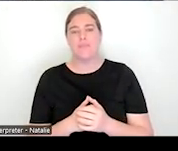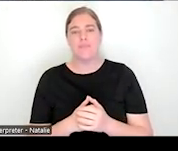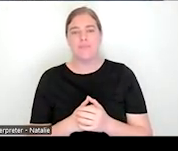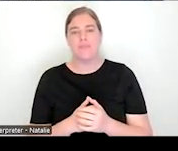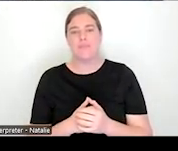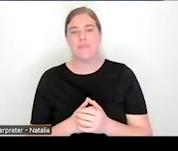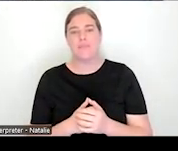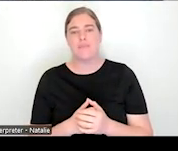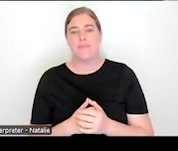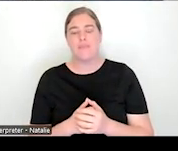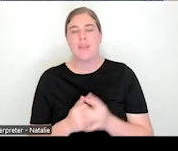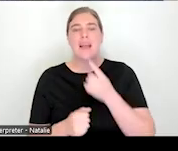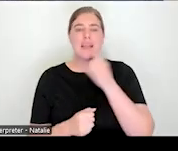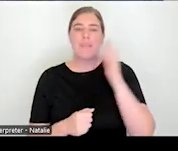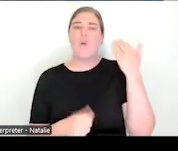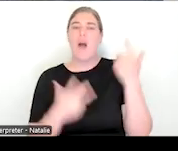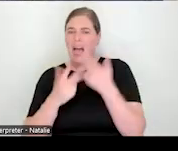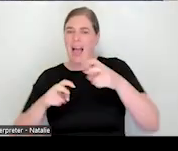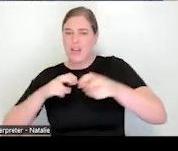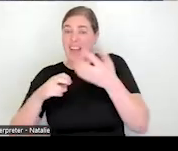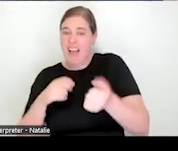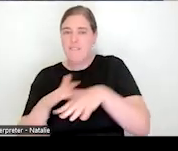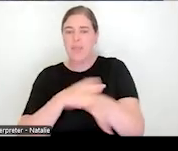action items detailed in the plan, but I just wanted to touch on those key ones in